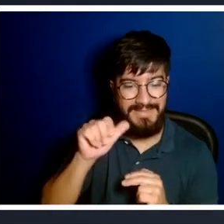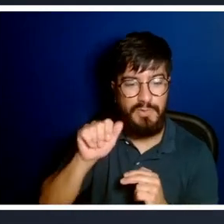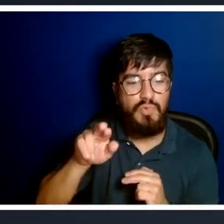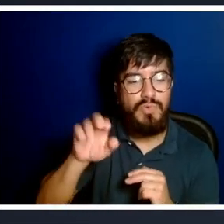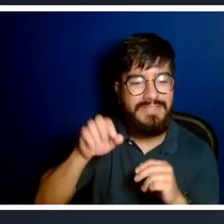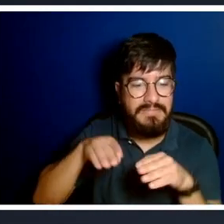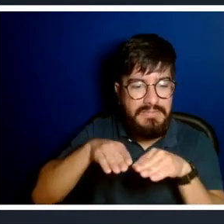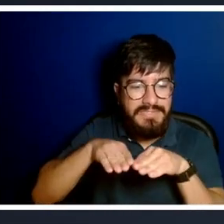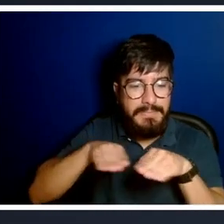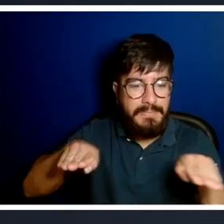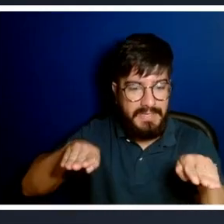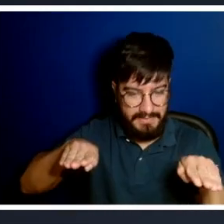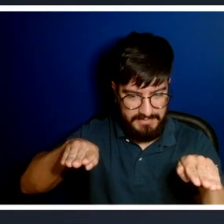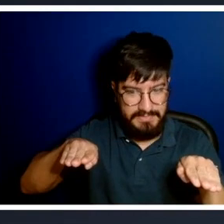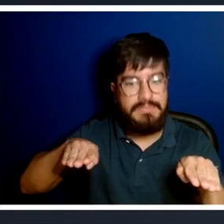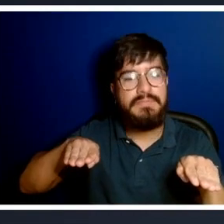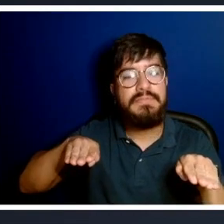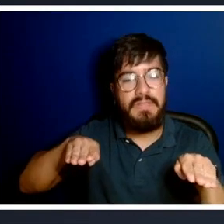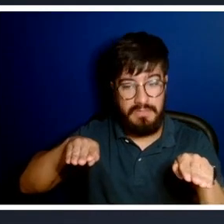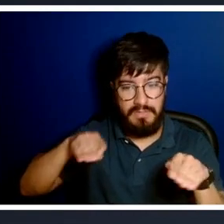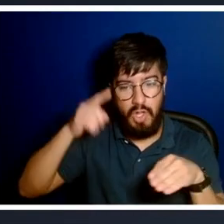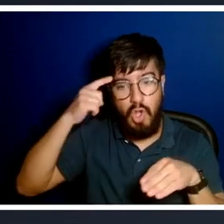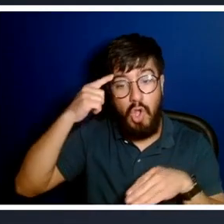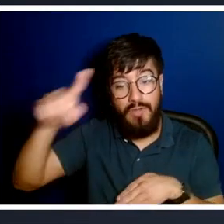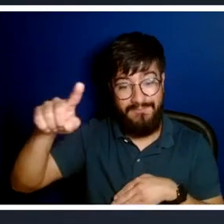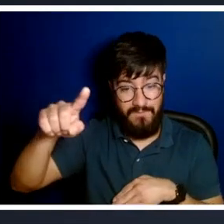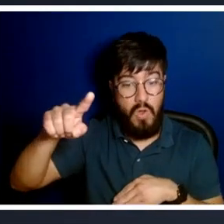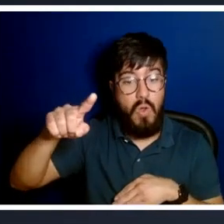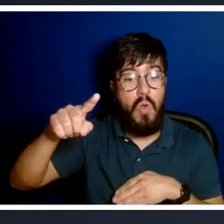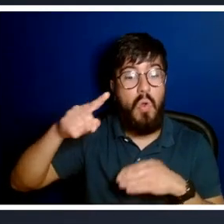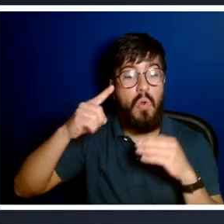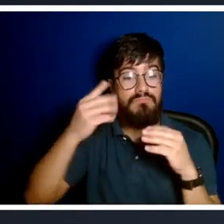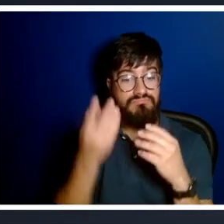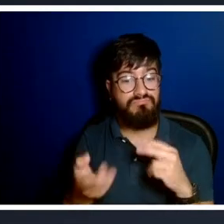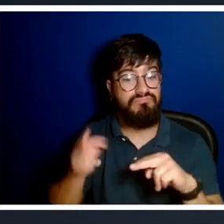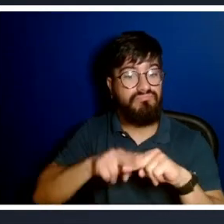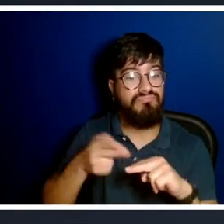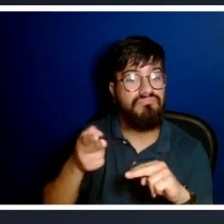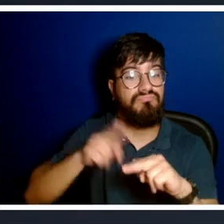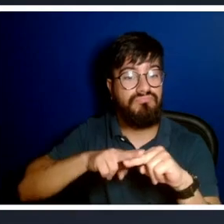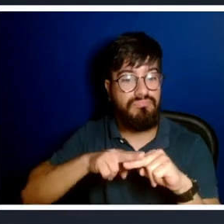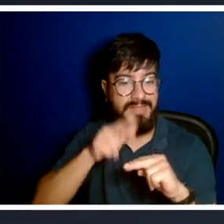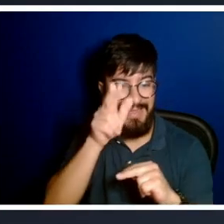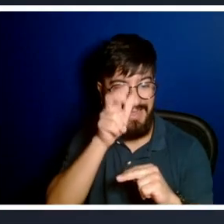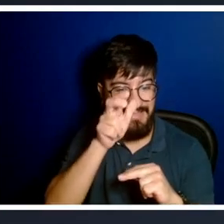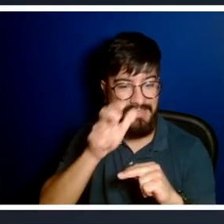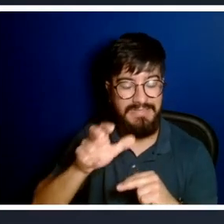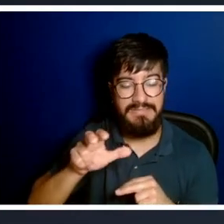in their spaces is with a church. So, they were learning to use power tools a bit and